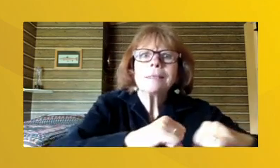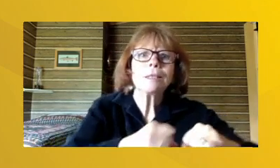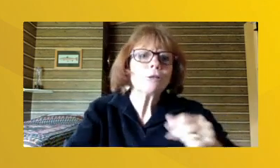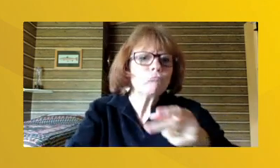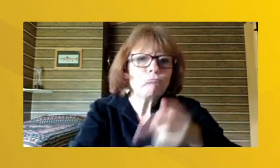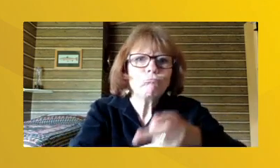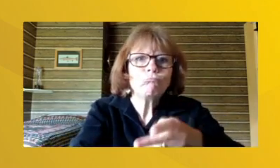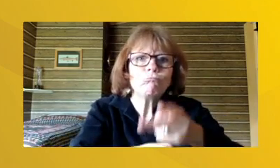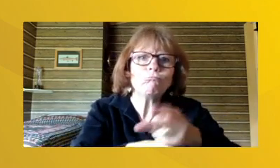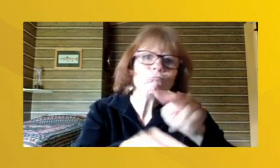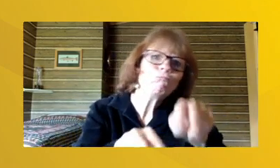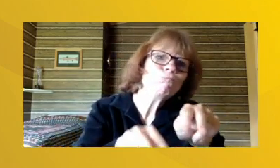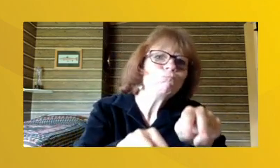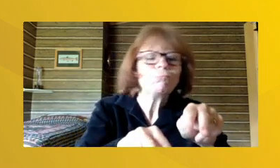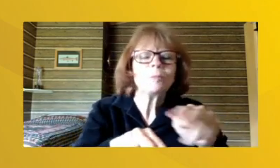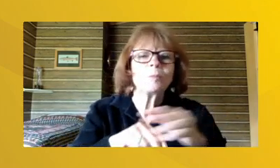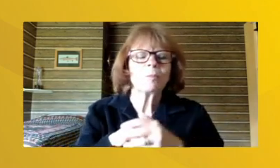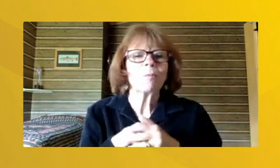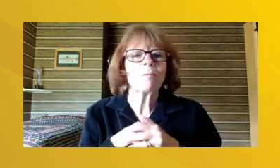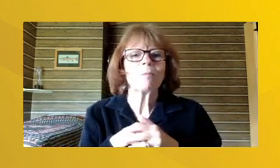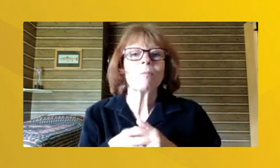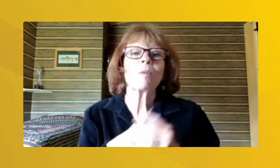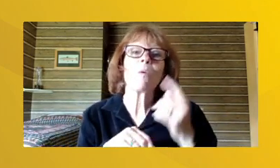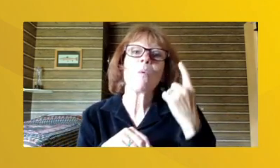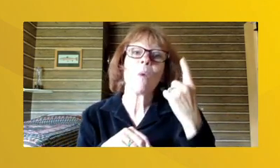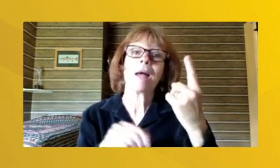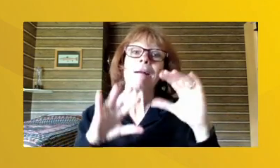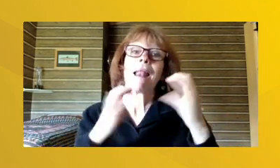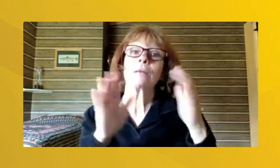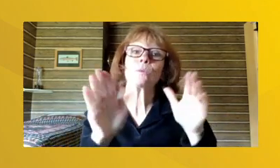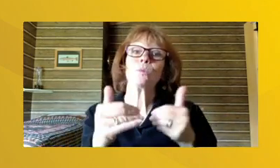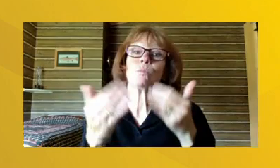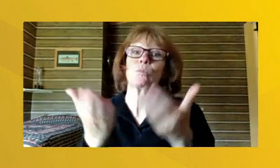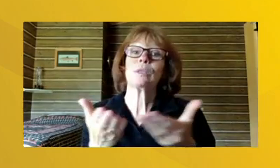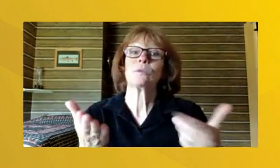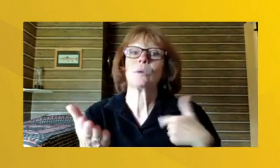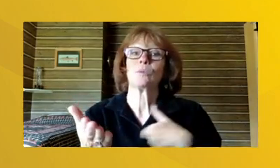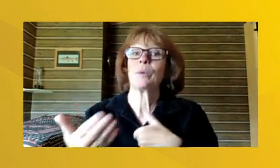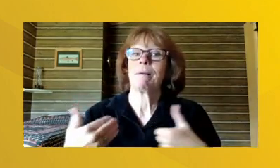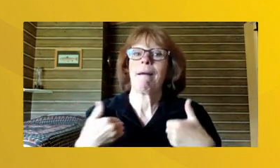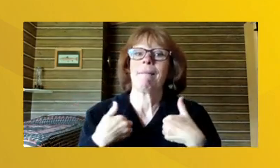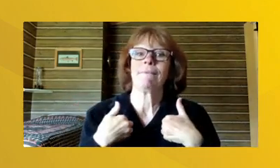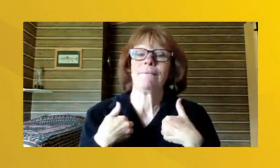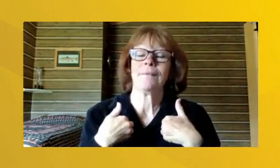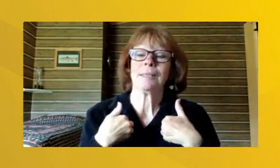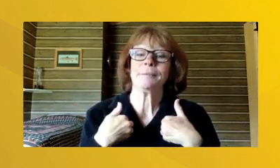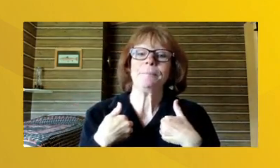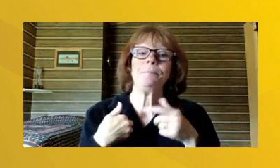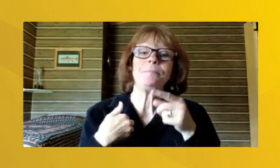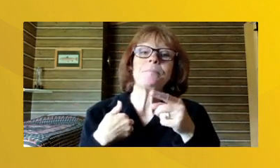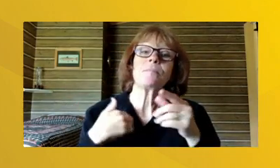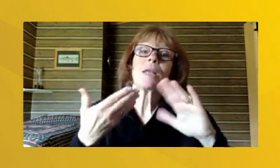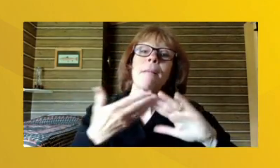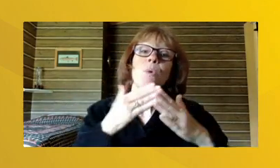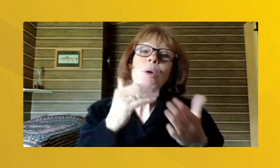And so one of the classroom resources we have is a community helper bingo sheet so that